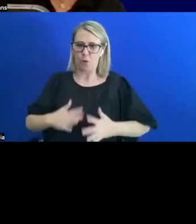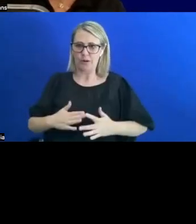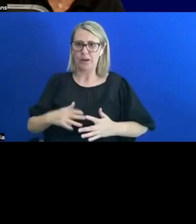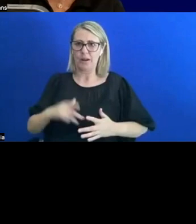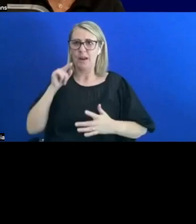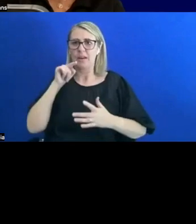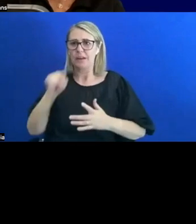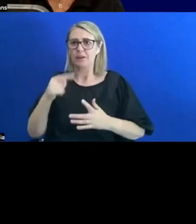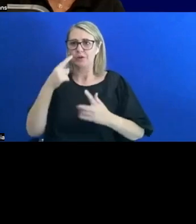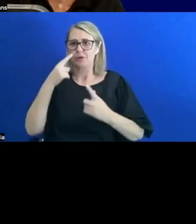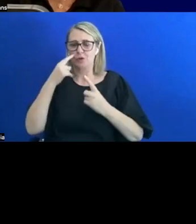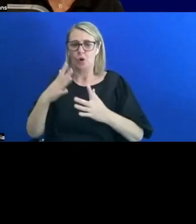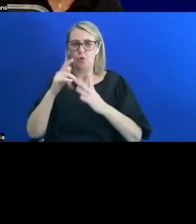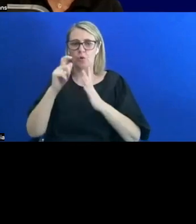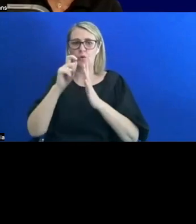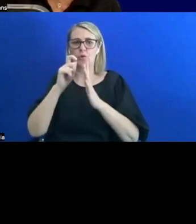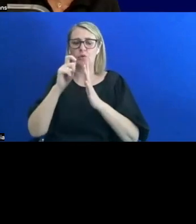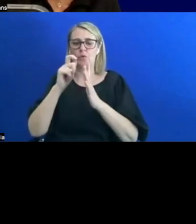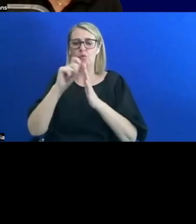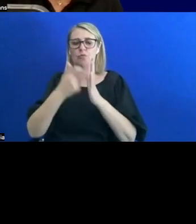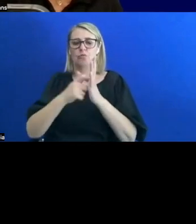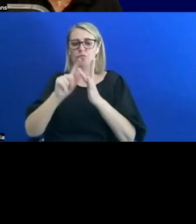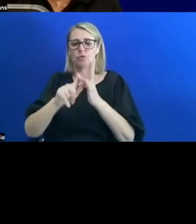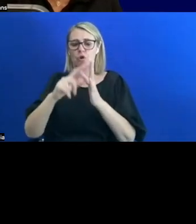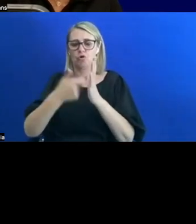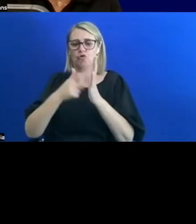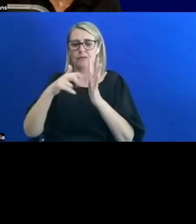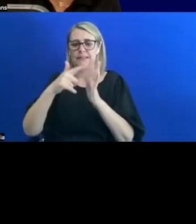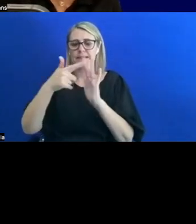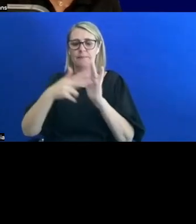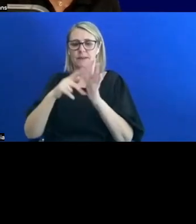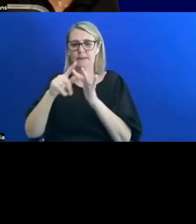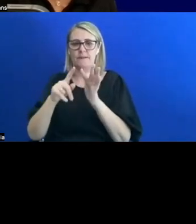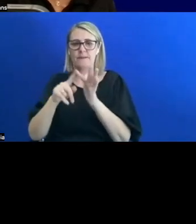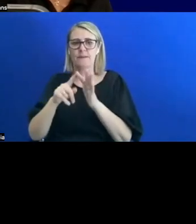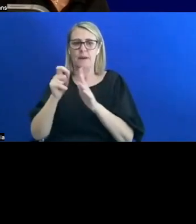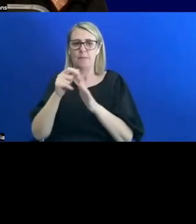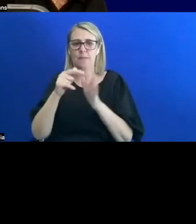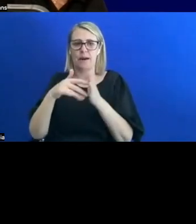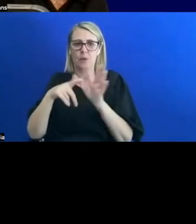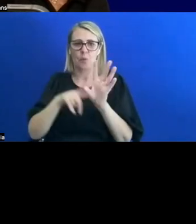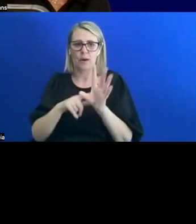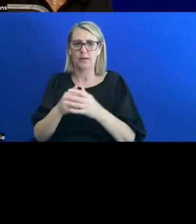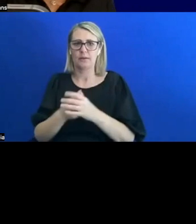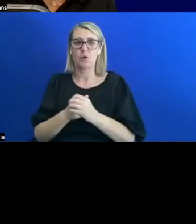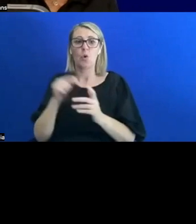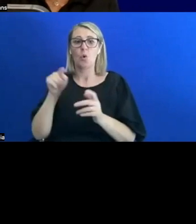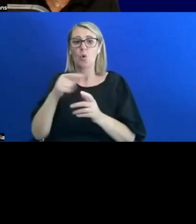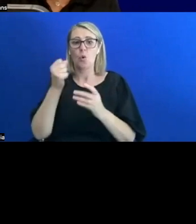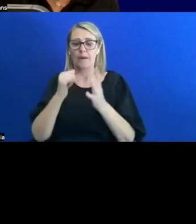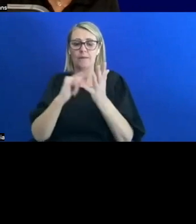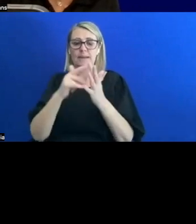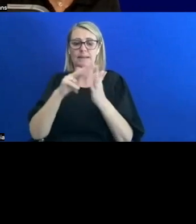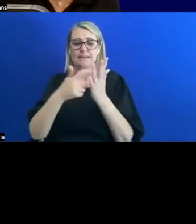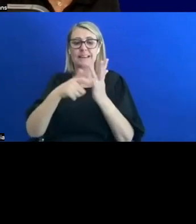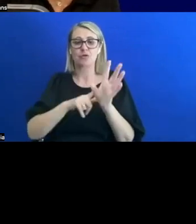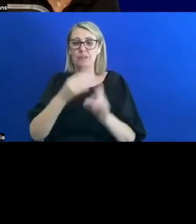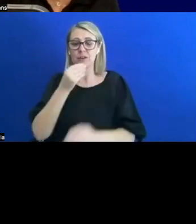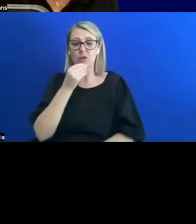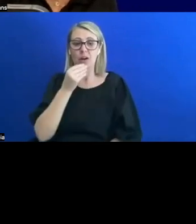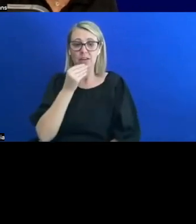proprioceptive pathways or encourage a sensory diet. This is a set of physical activities that are used to